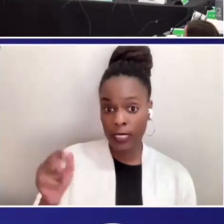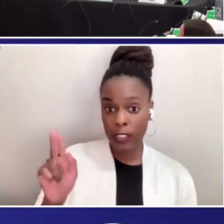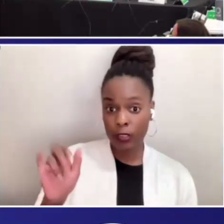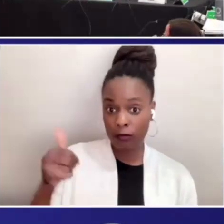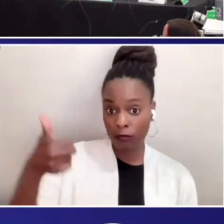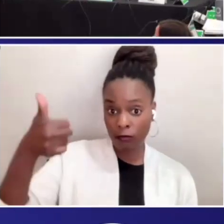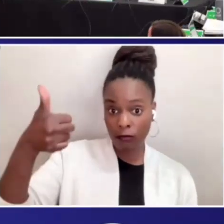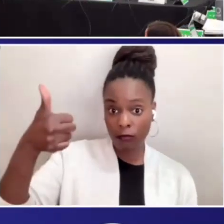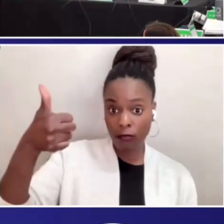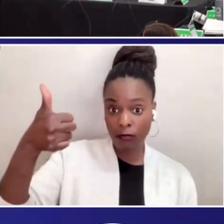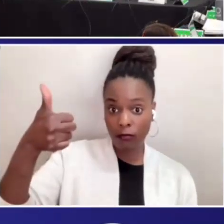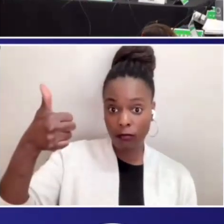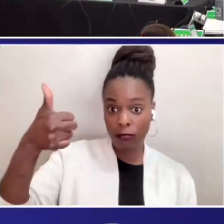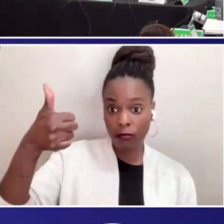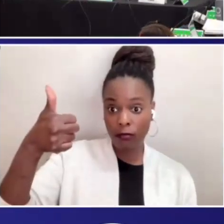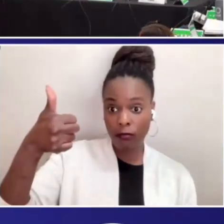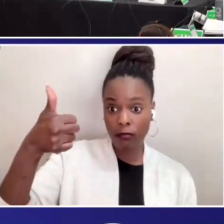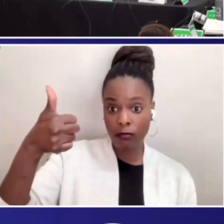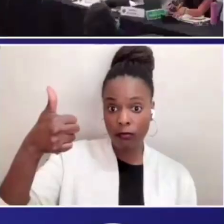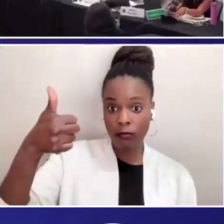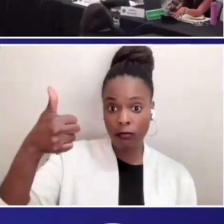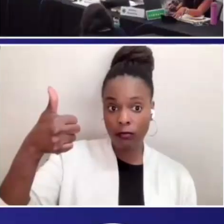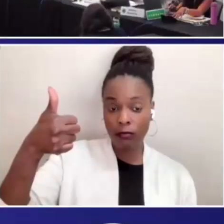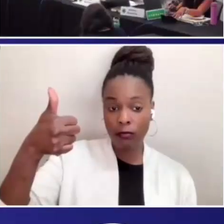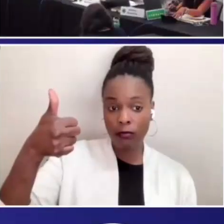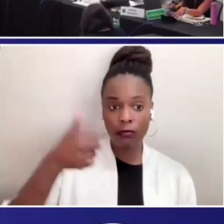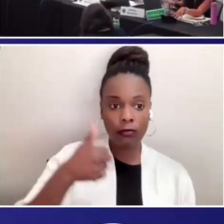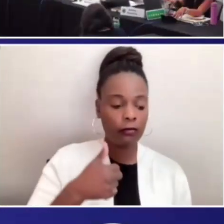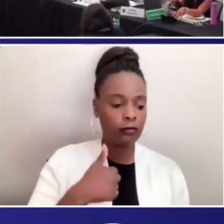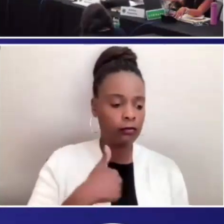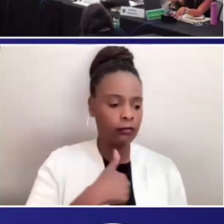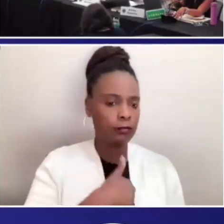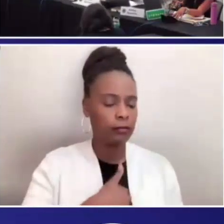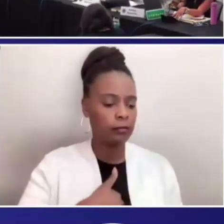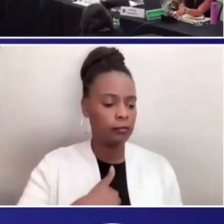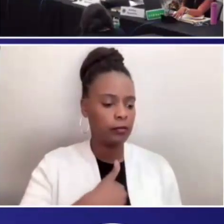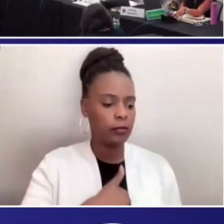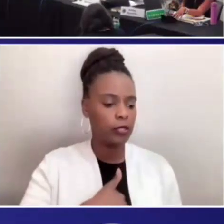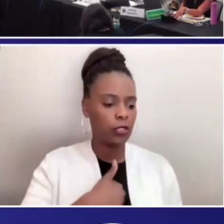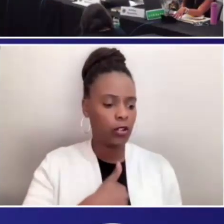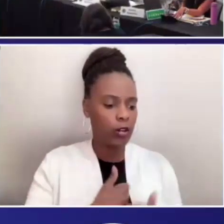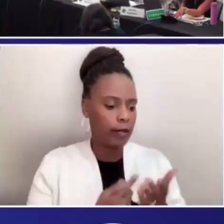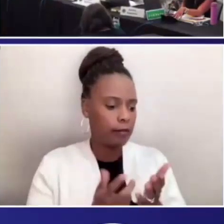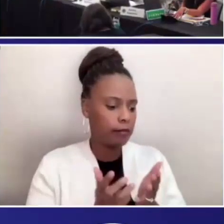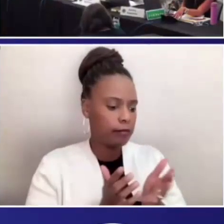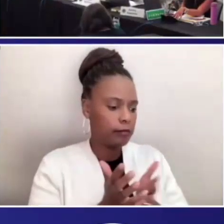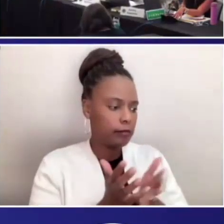have something? Sorry. I'm just I'm consulting with my constituency right now. I'm getting